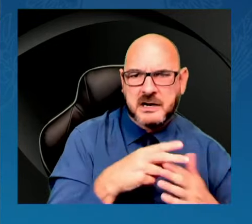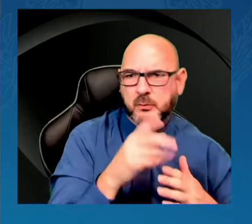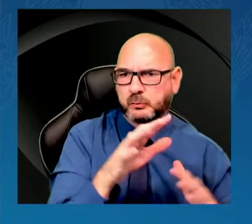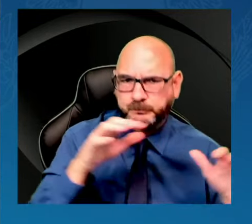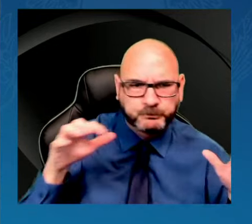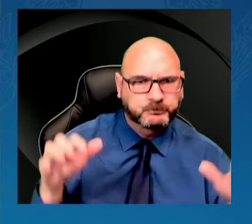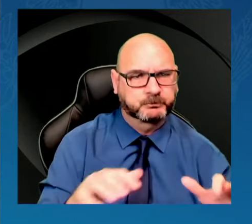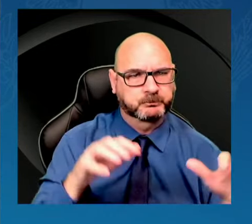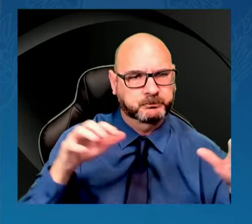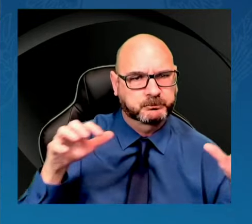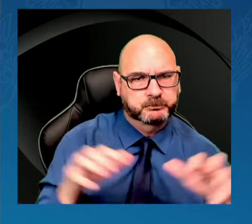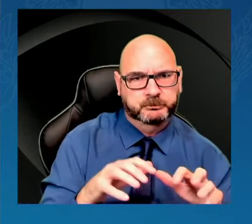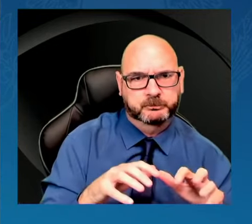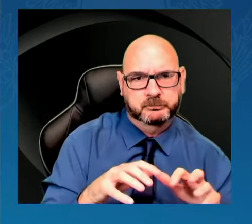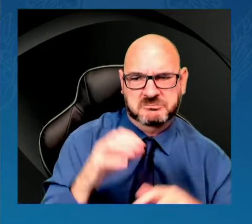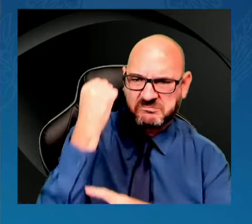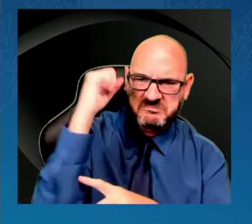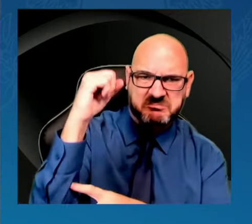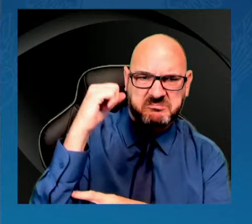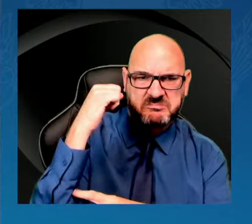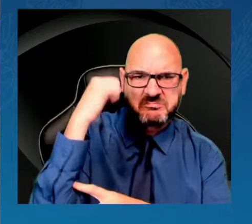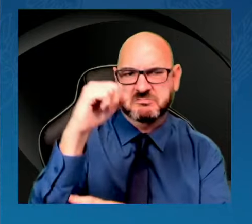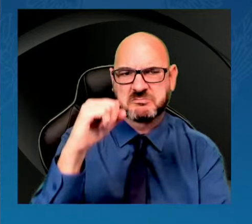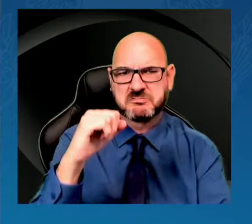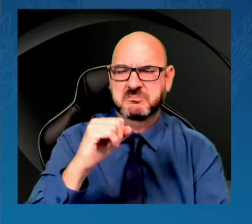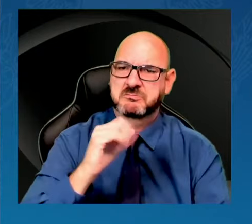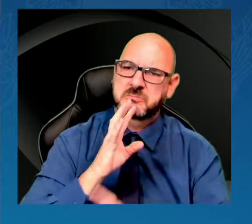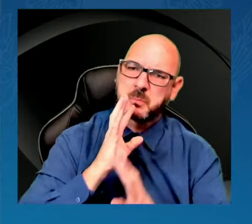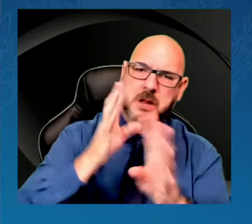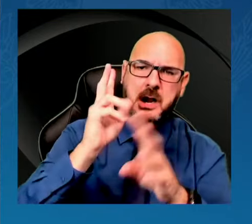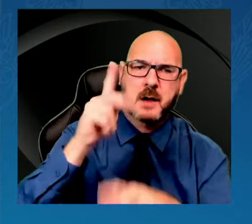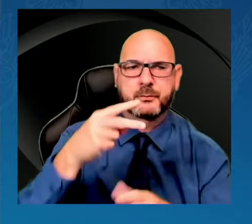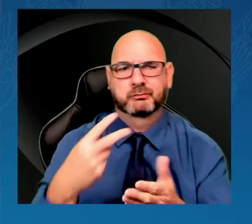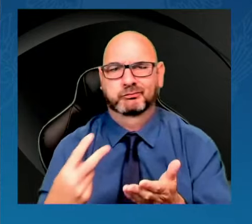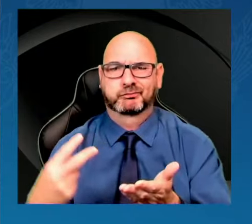as a outstanding athlete to also talk about climate.